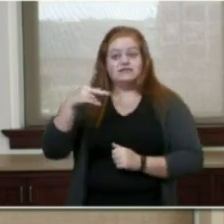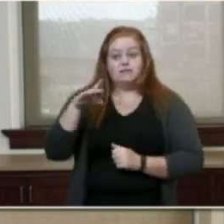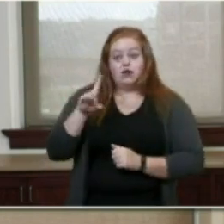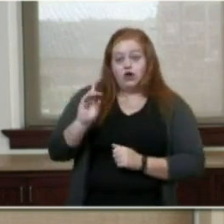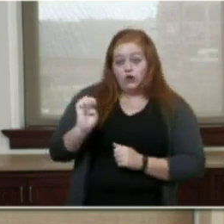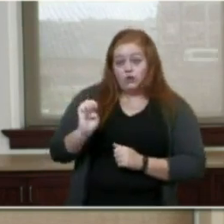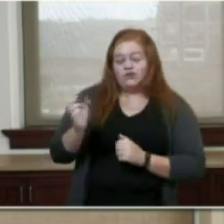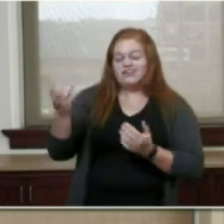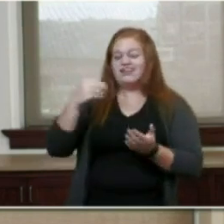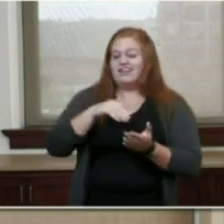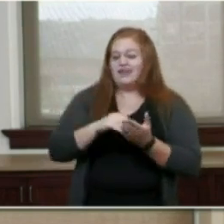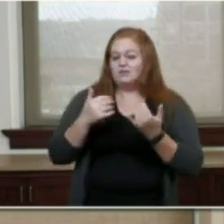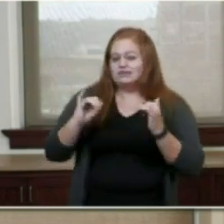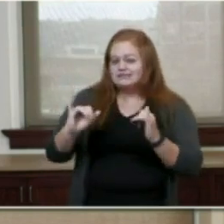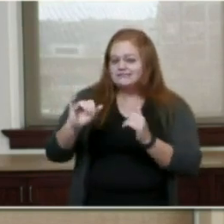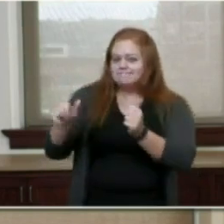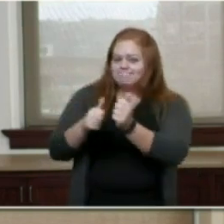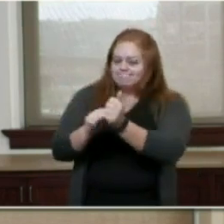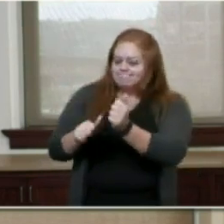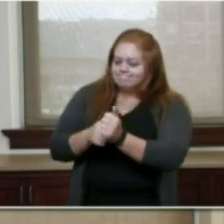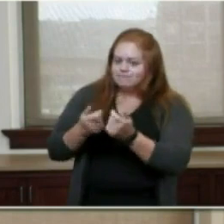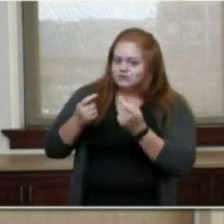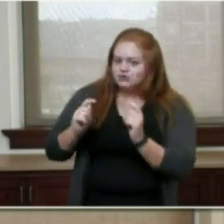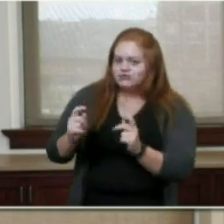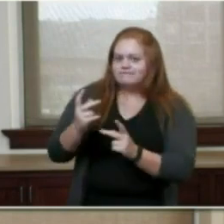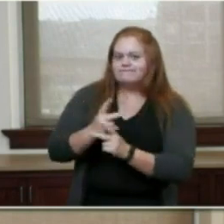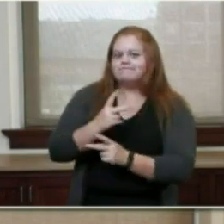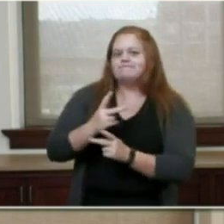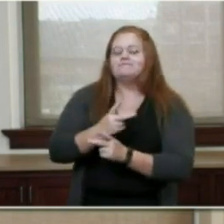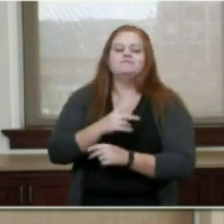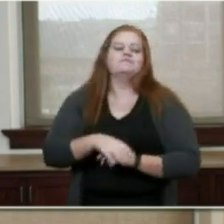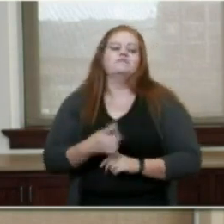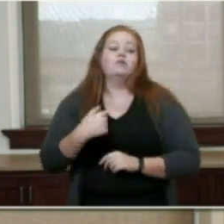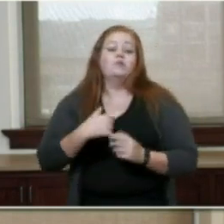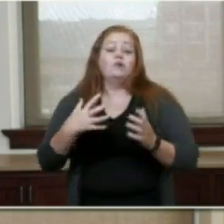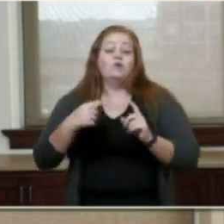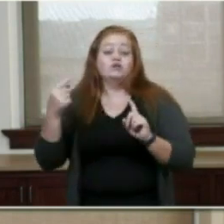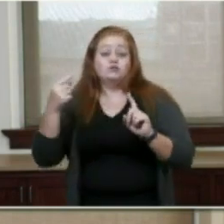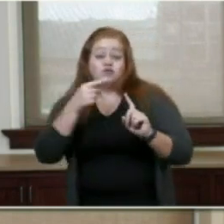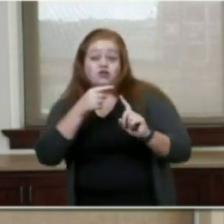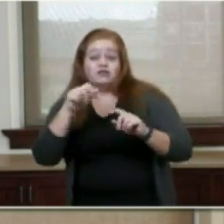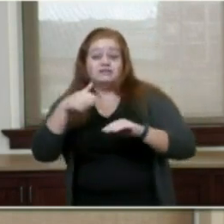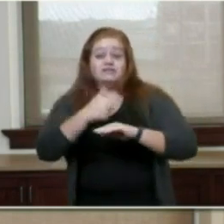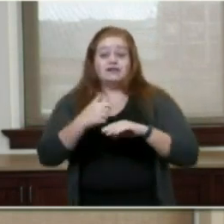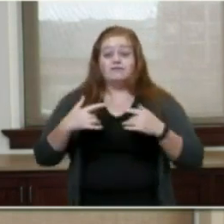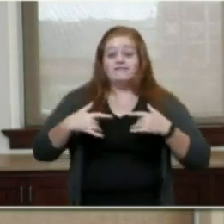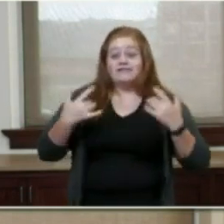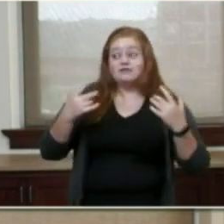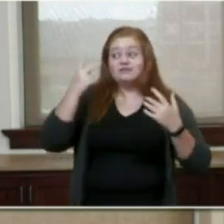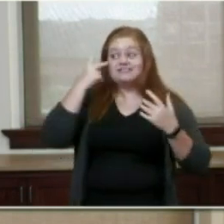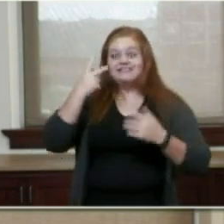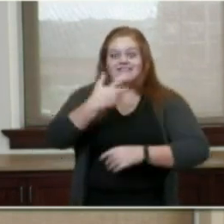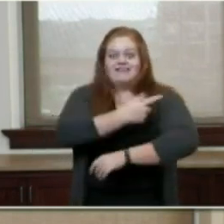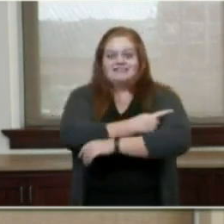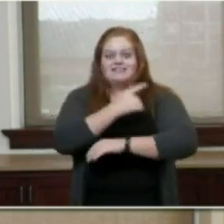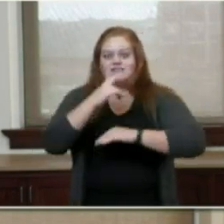on those data uh and what we're trying to do is target and put um events and make sure that there's vaccine available in all of our communities